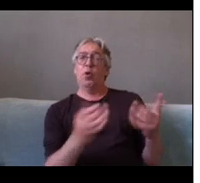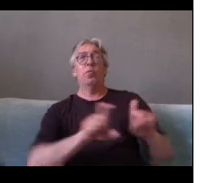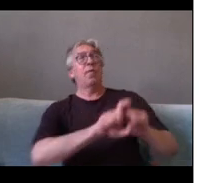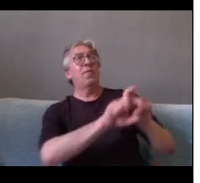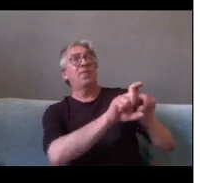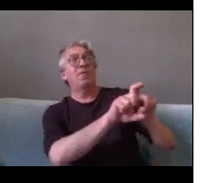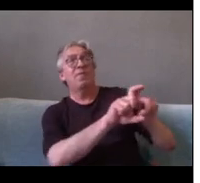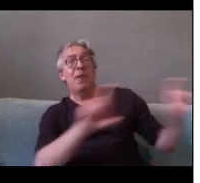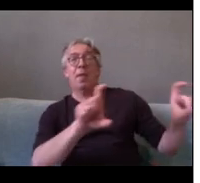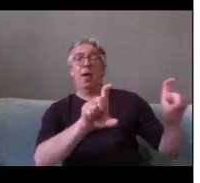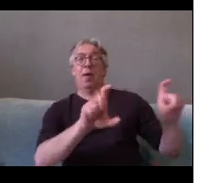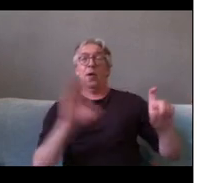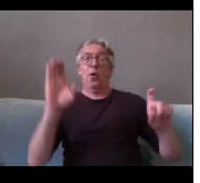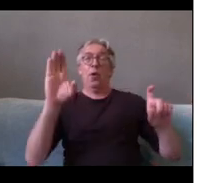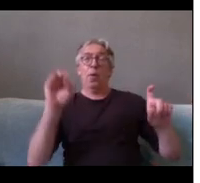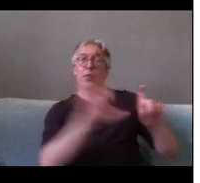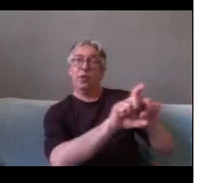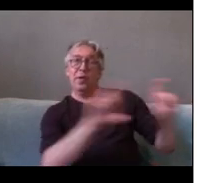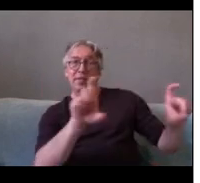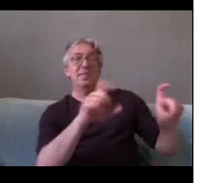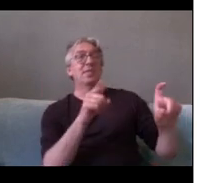So those are two of the core aims.